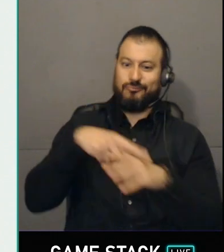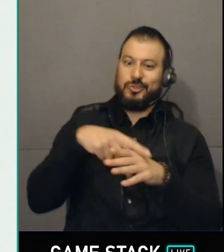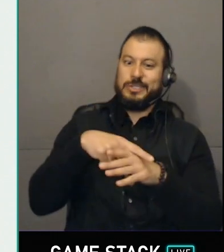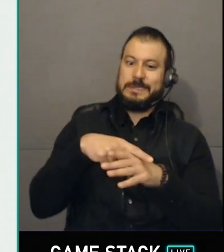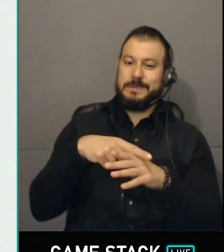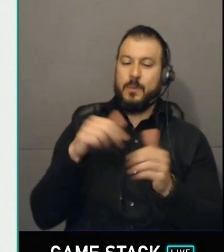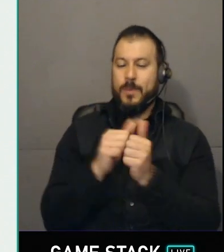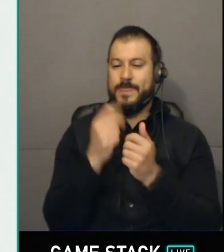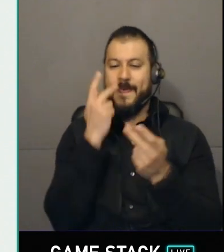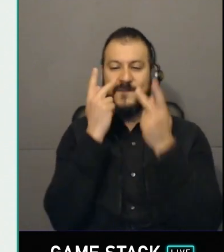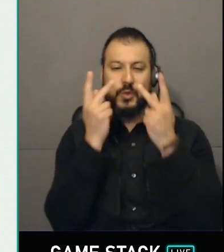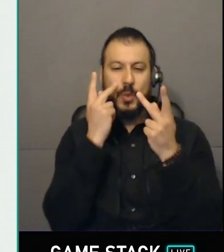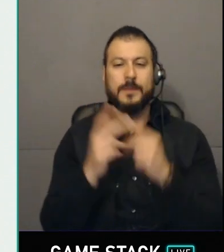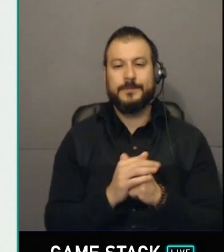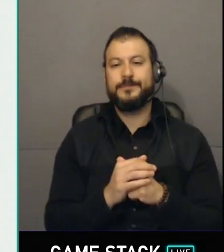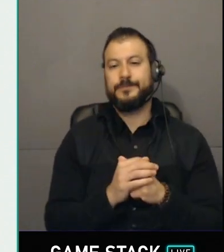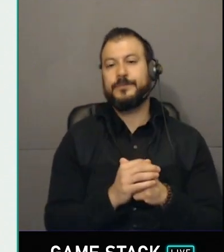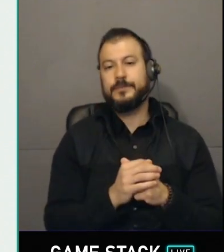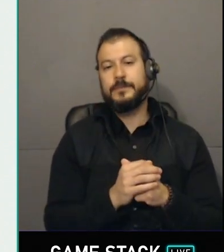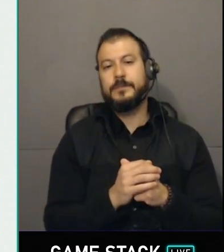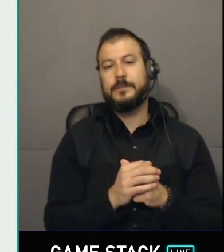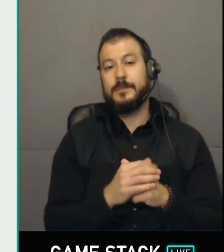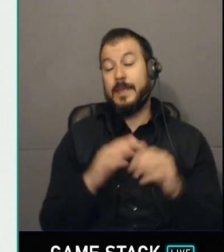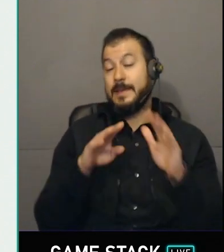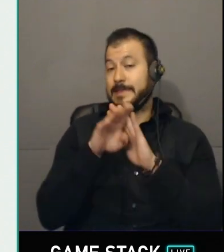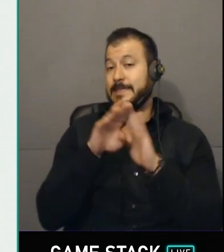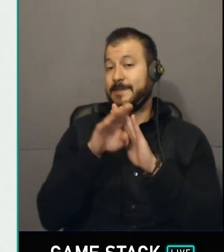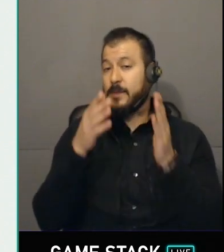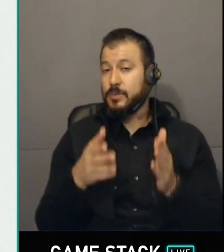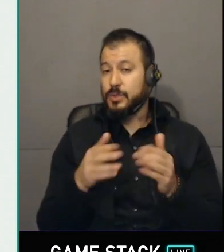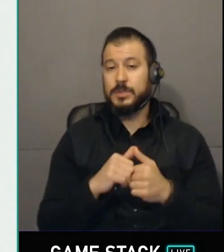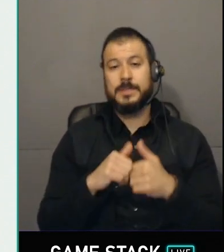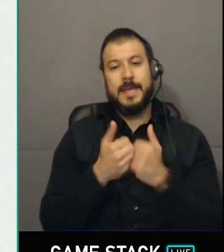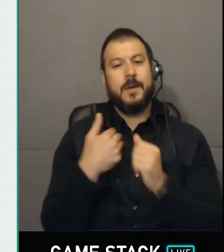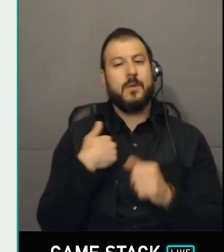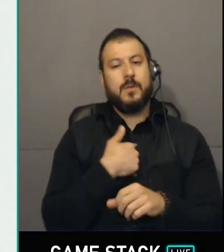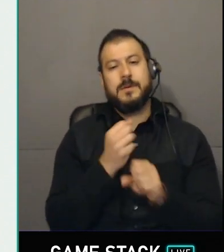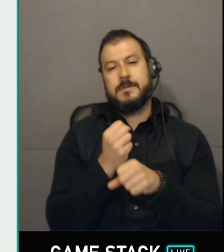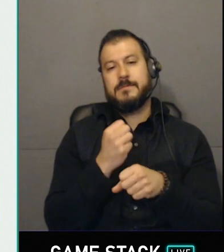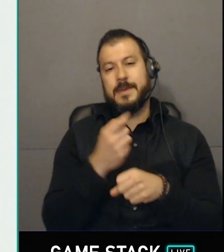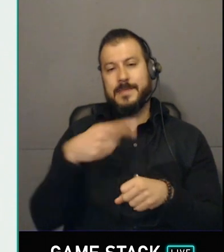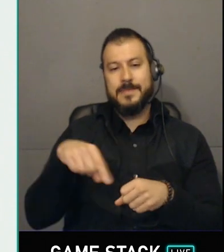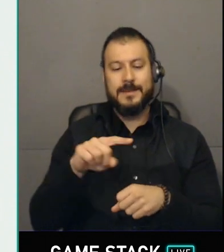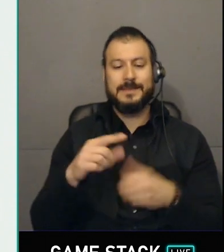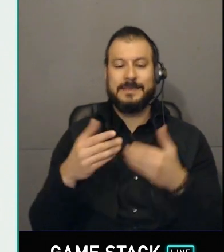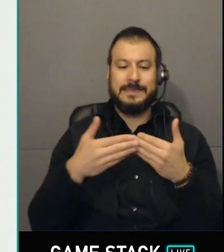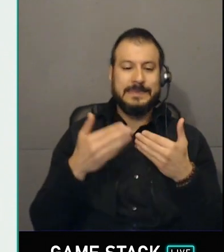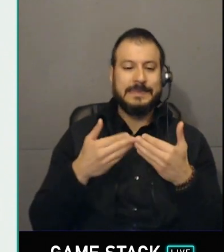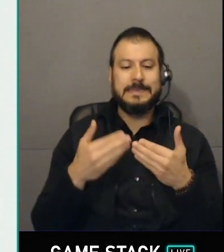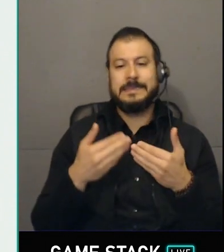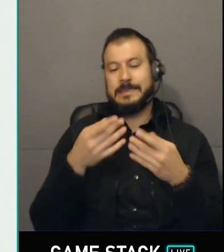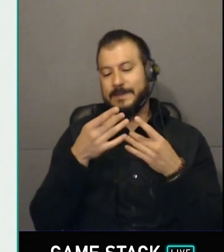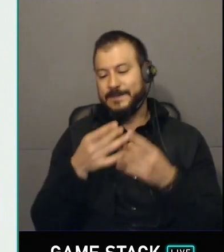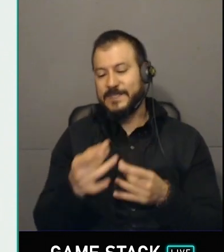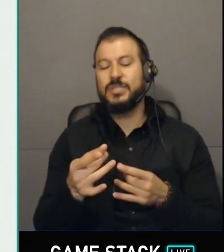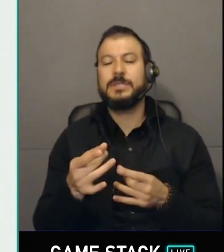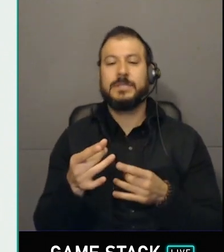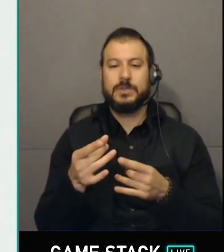And for developers, how do we make these capabilities easy and efficient, so that we're not adding a development tax